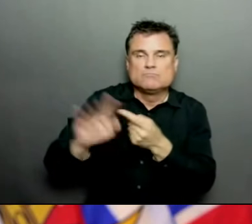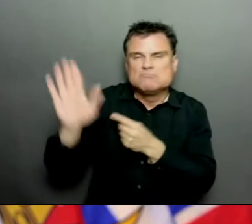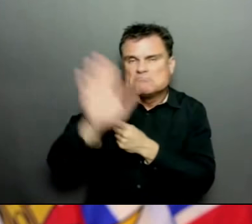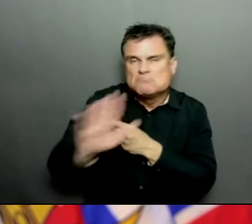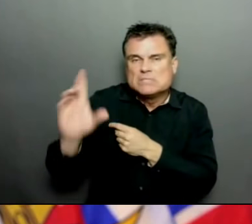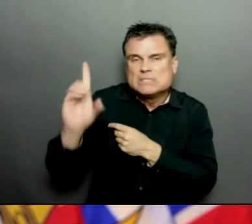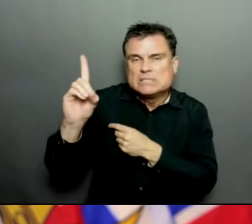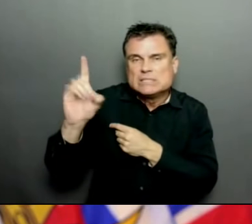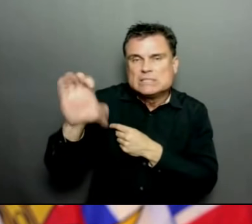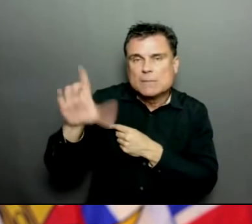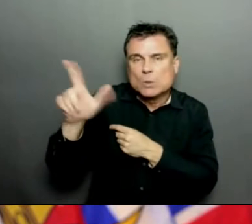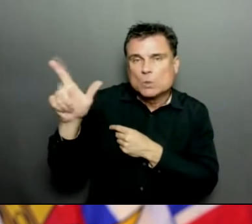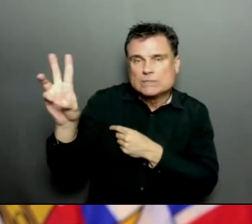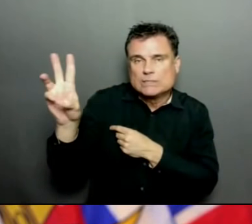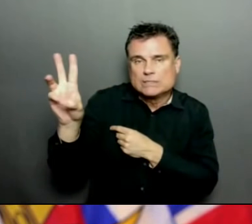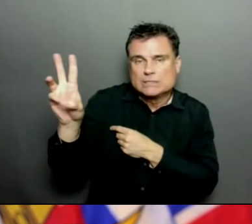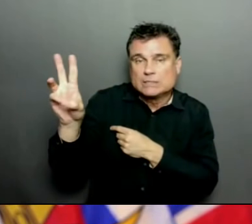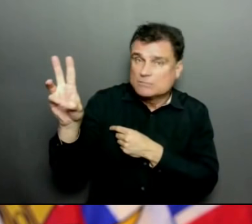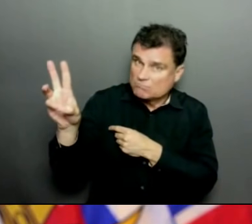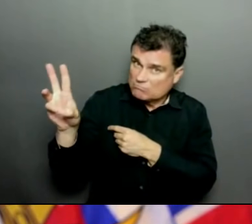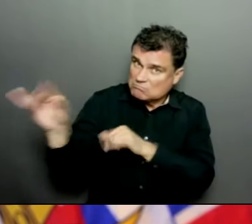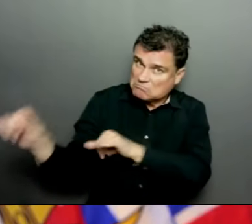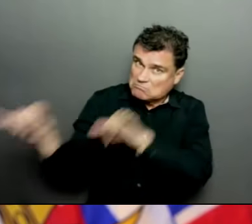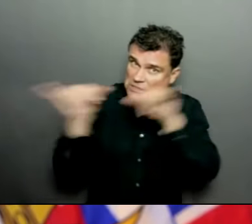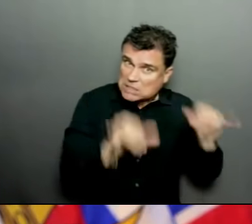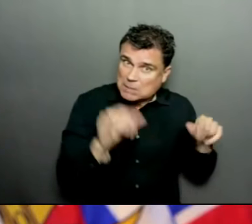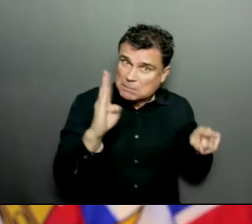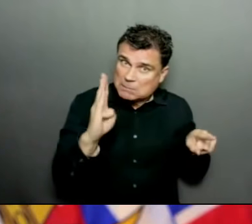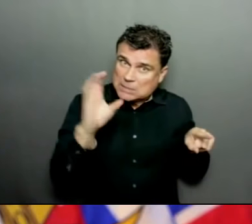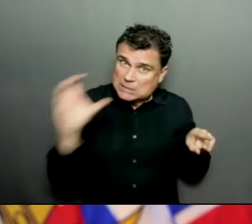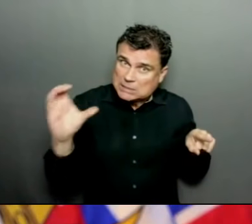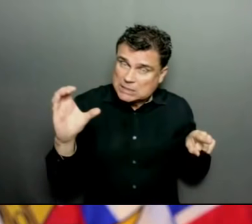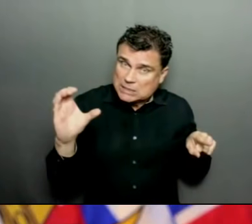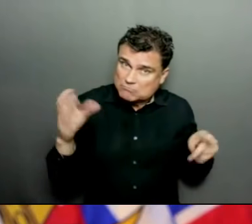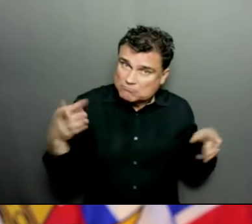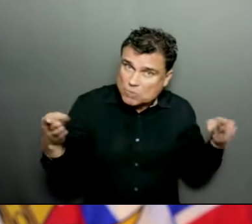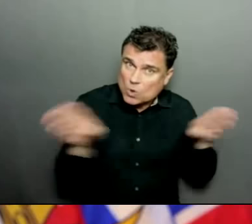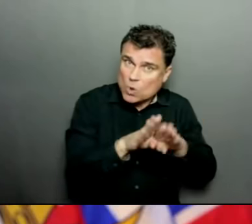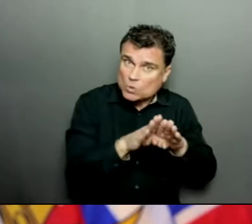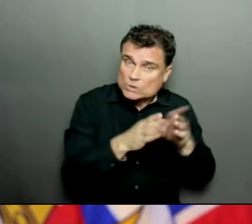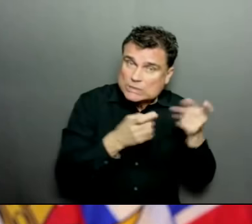December 26, will you consider that here? We have been talking about this quite a bit,